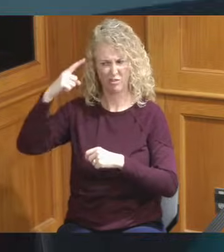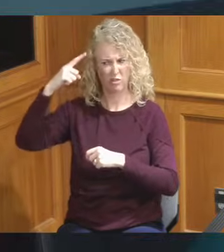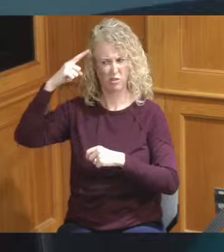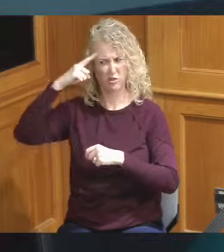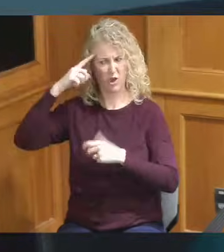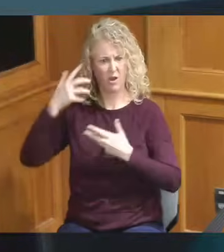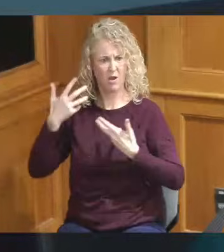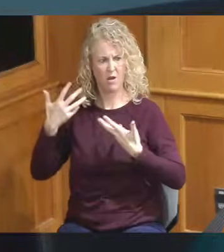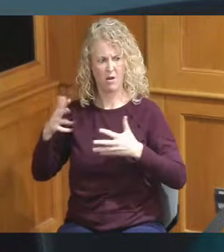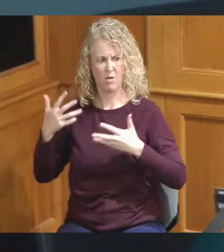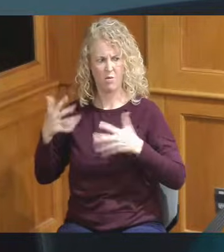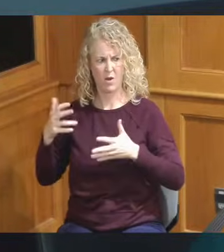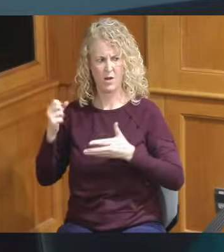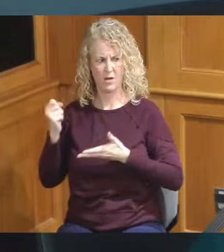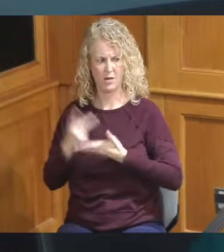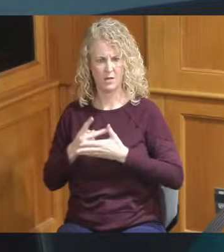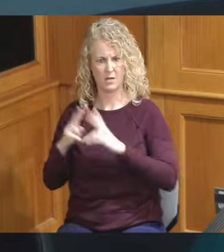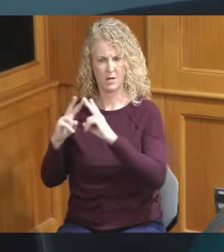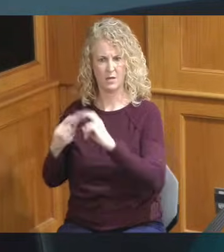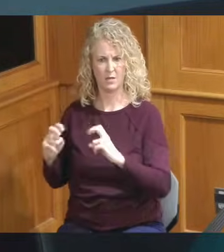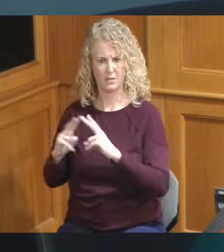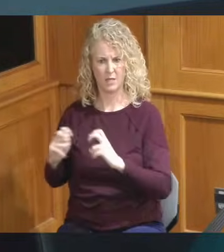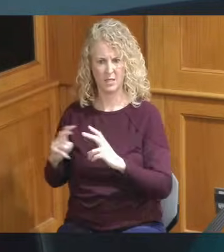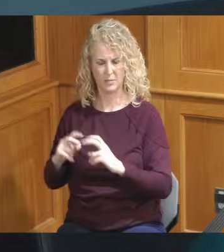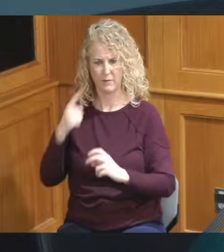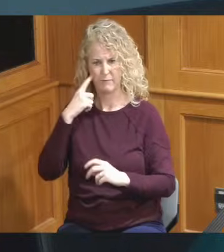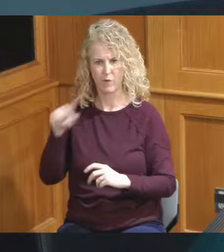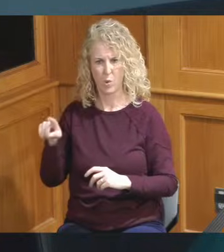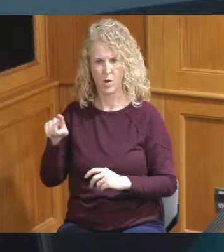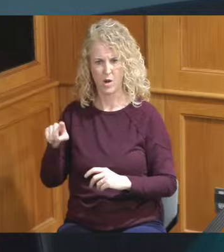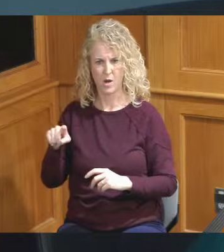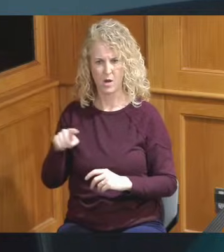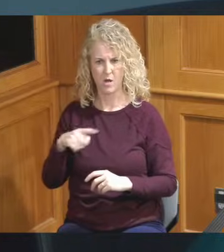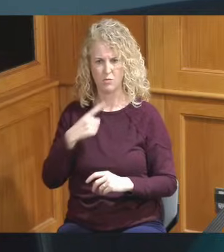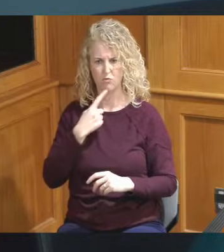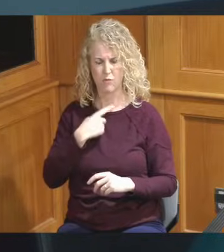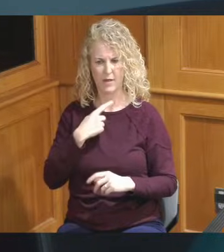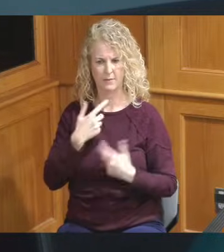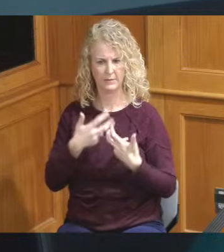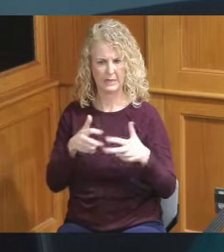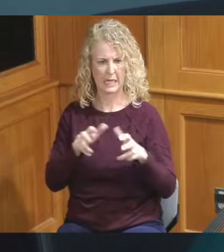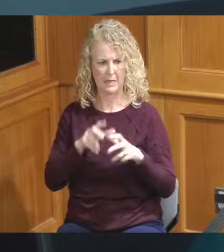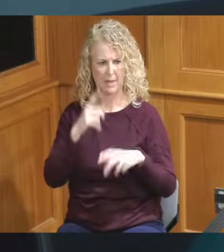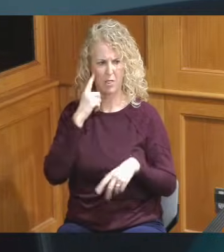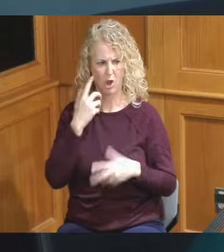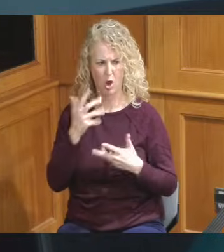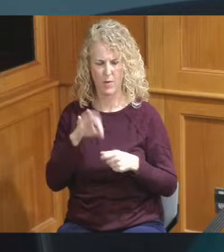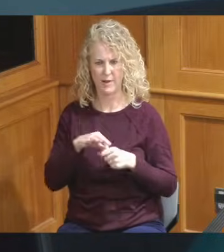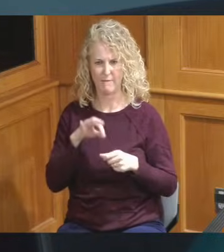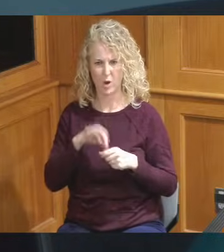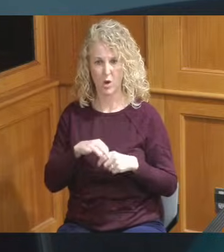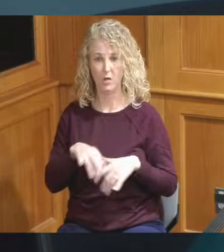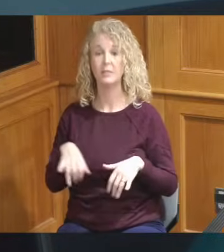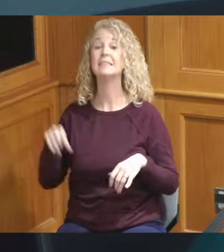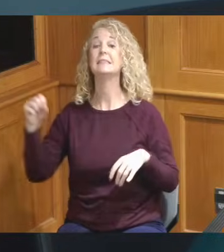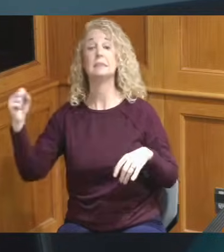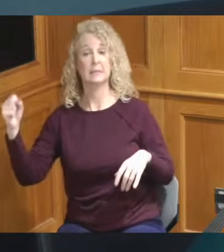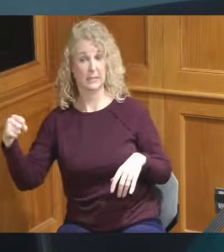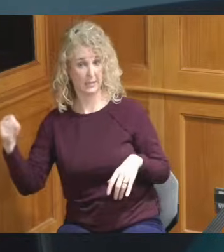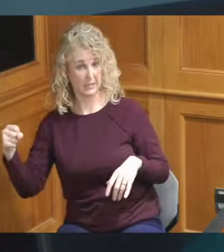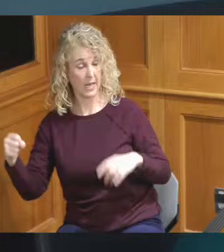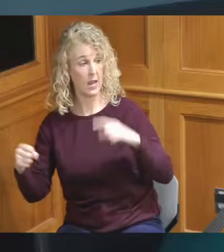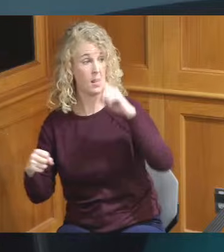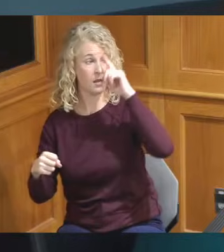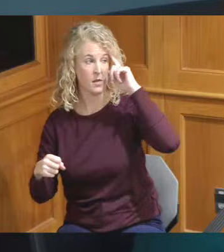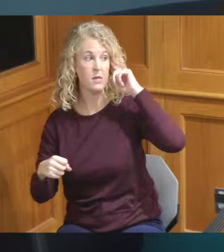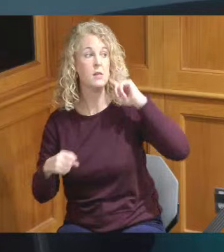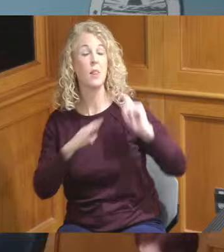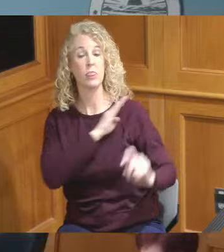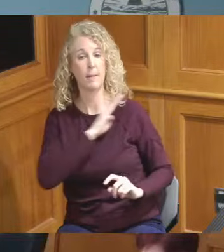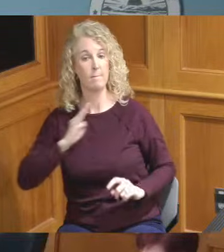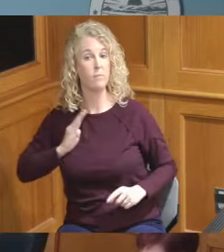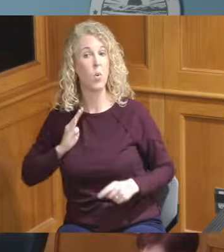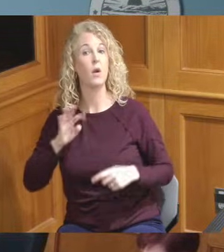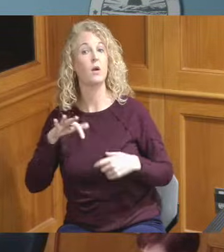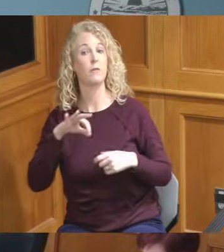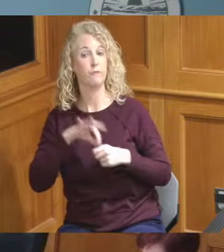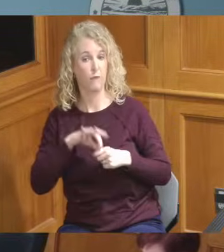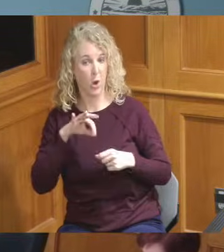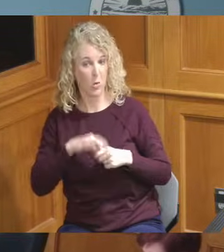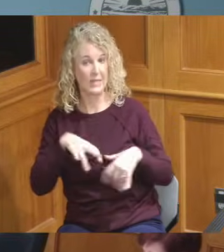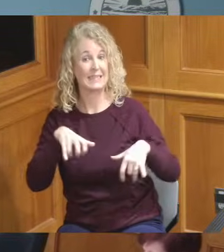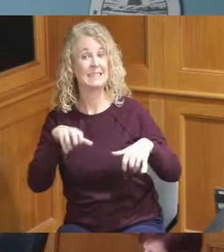on an assessment of Great American already. Yes. So, we've the Board voted on a facility on doing a